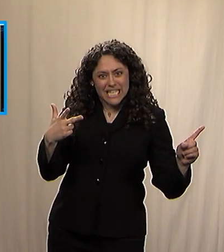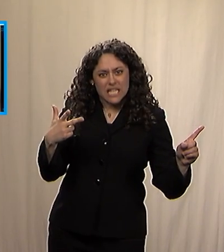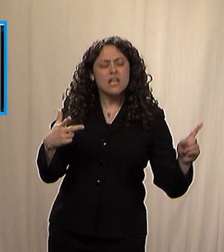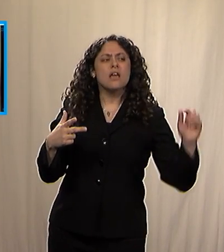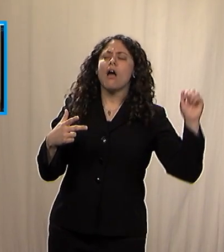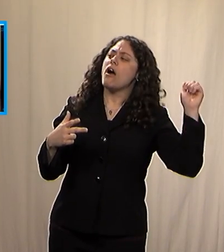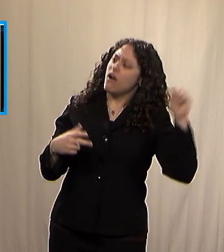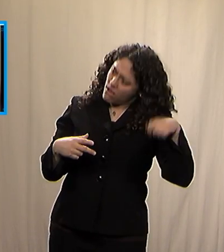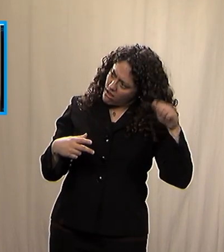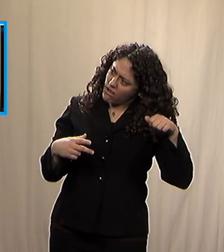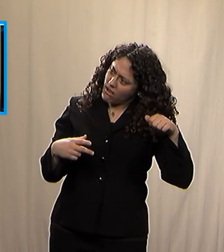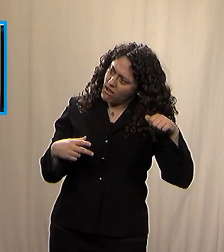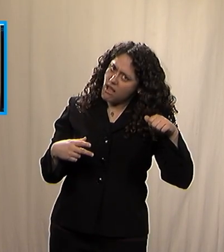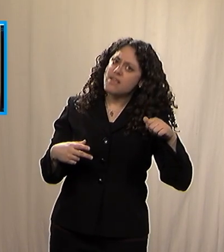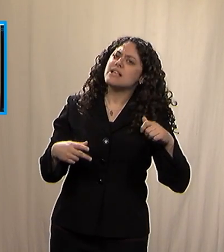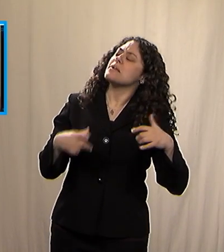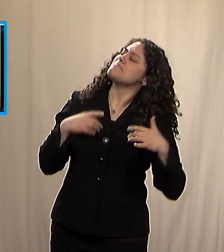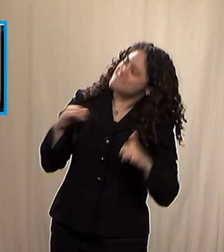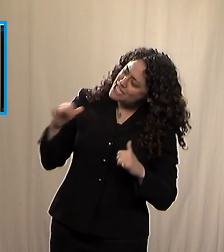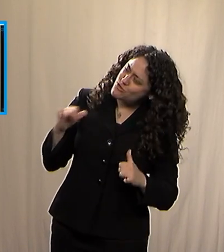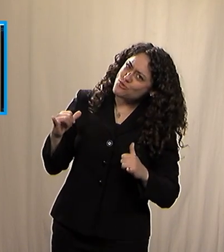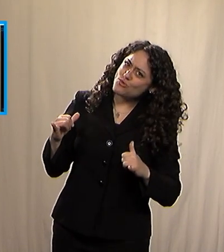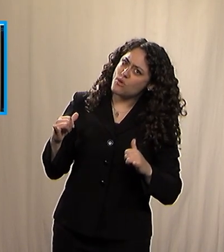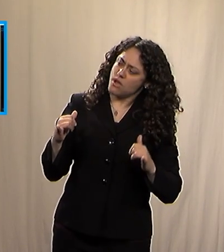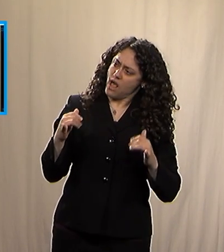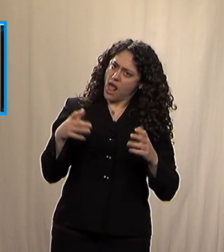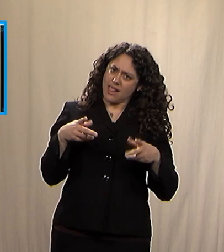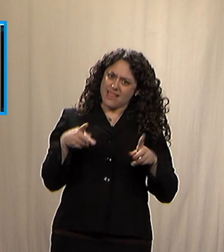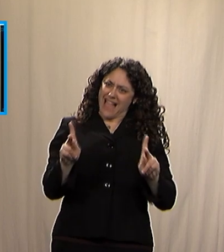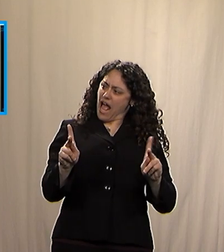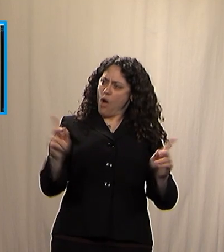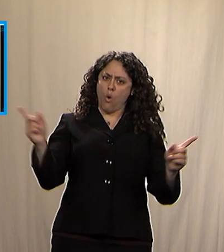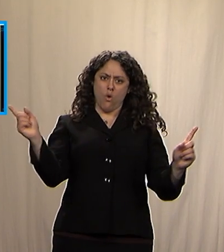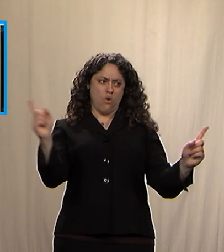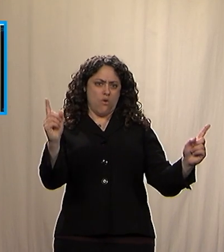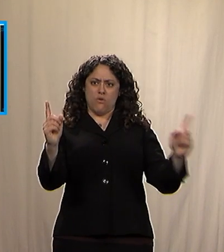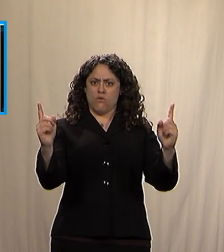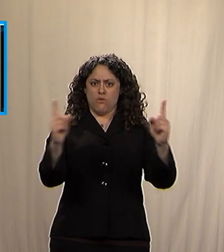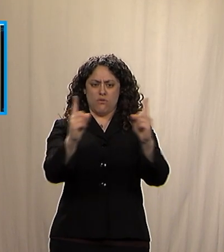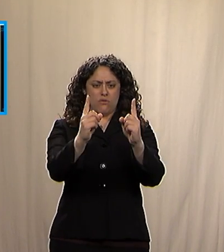without having me getting in the way.